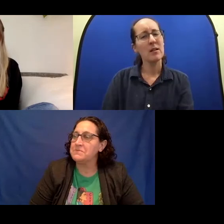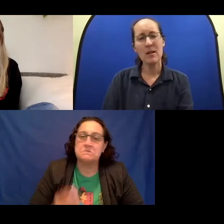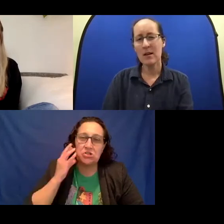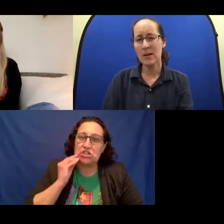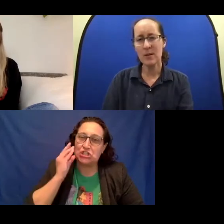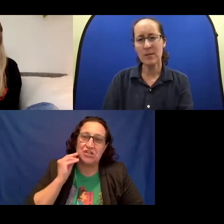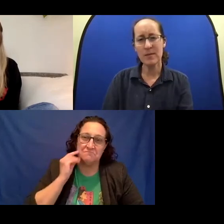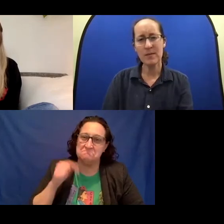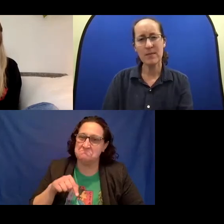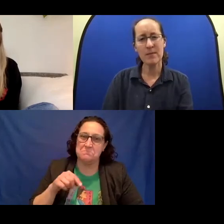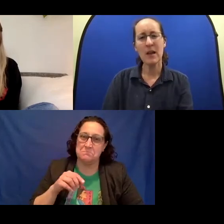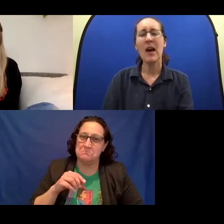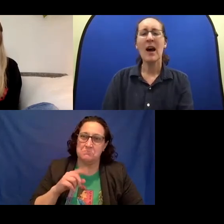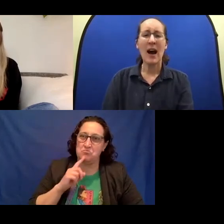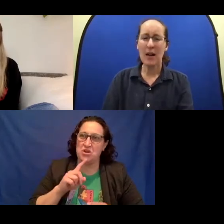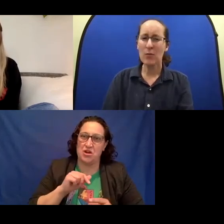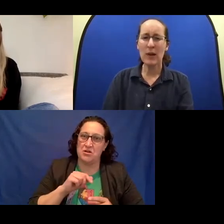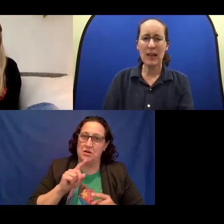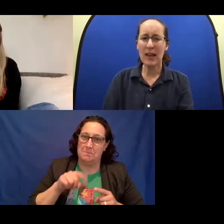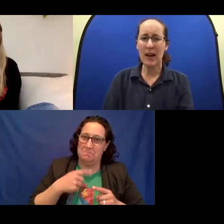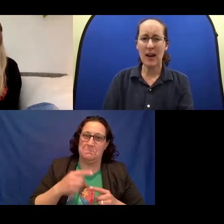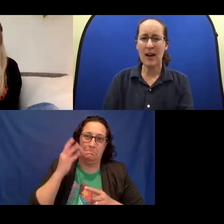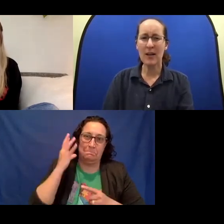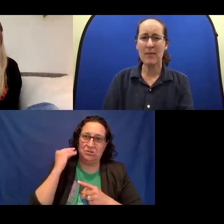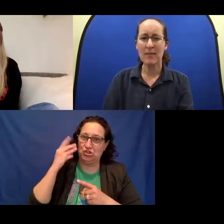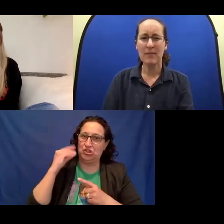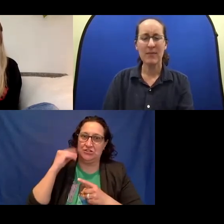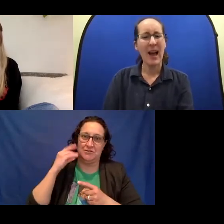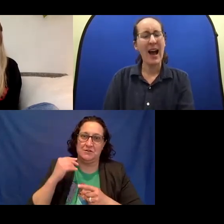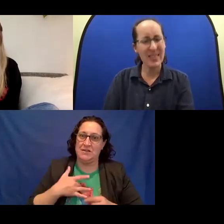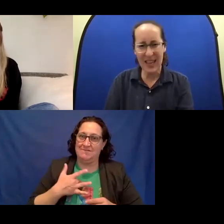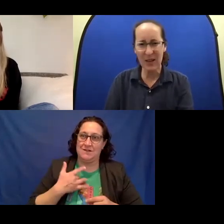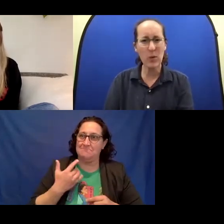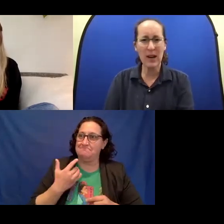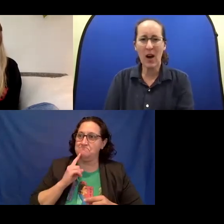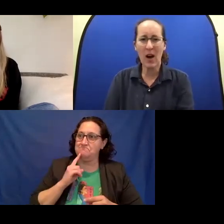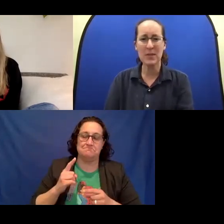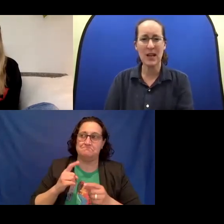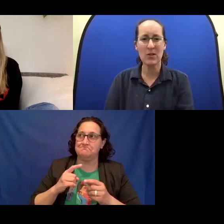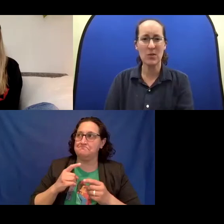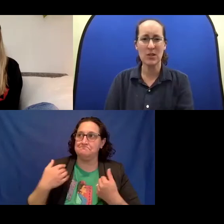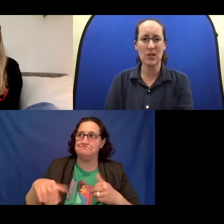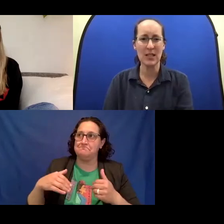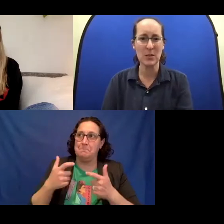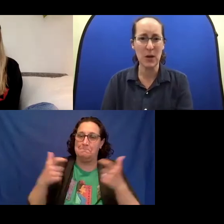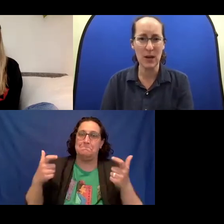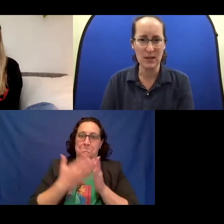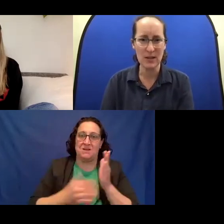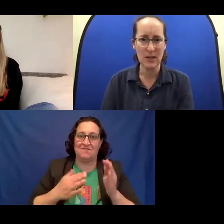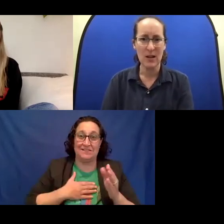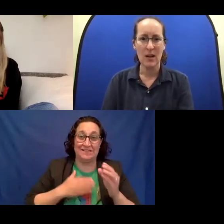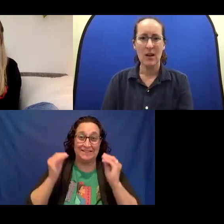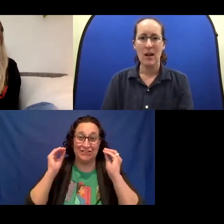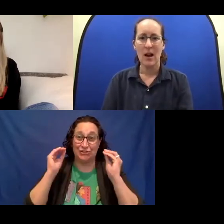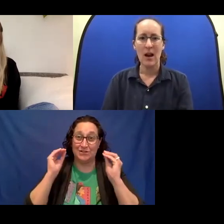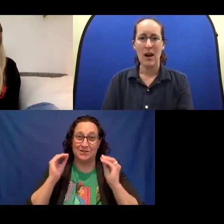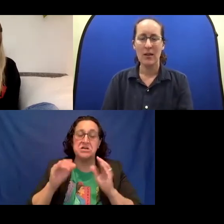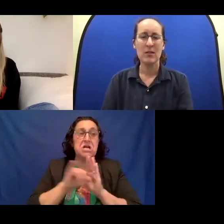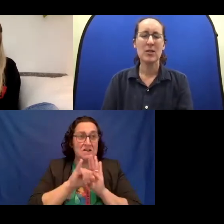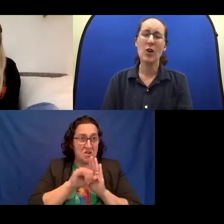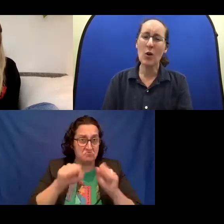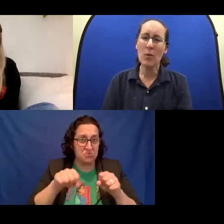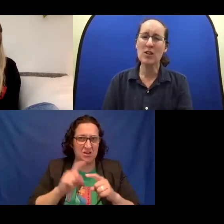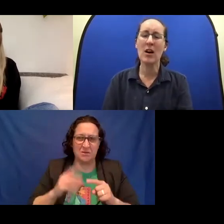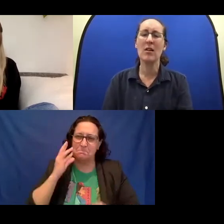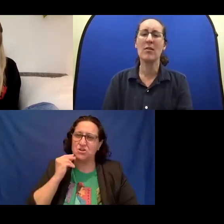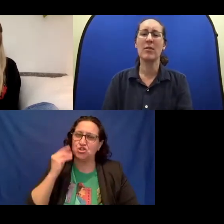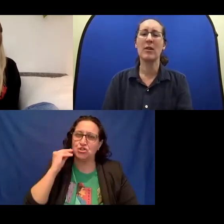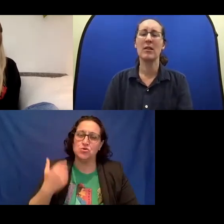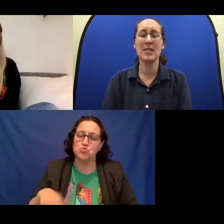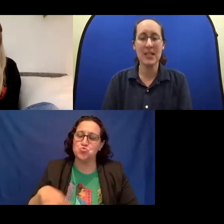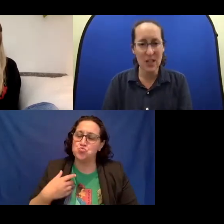No, I think what it all comes down to is just experience. So much of teaching